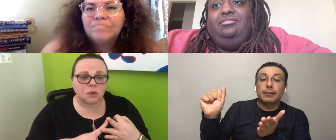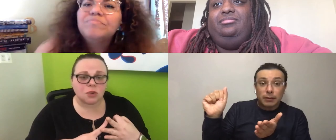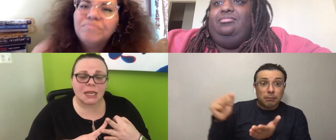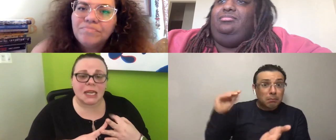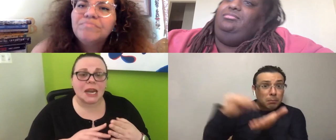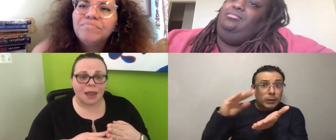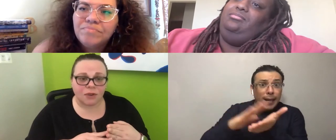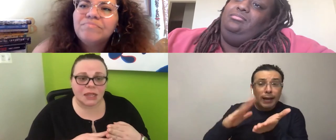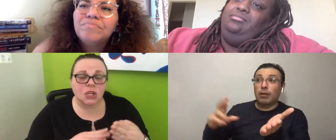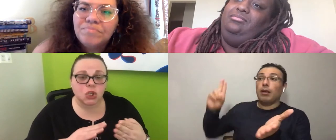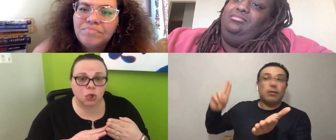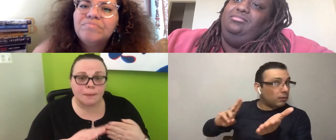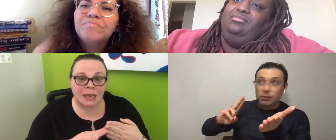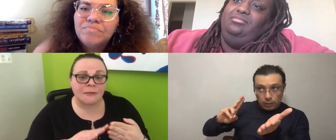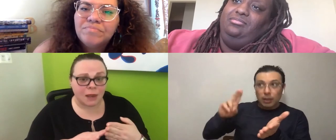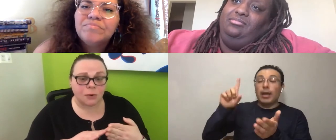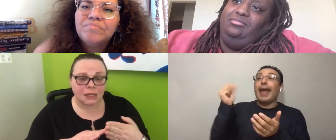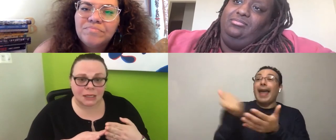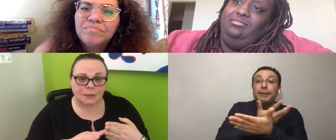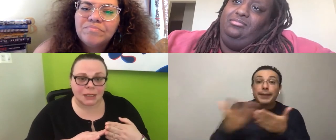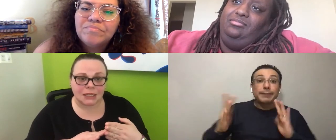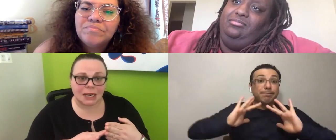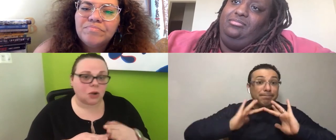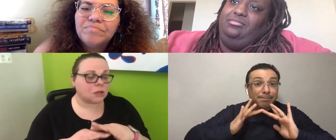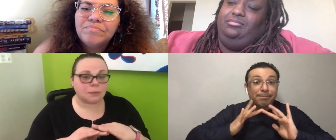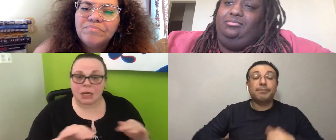everything should meet federal accessibility standards, period. And they shouldn’t be able to produce anything for you that doesn’t.